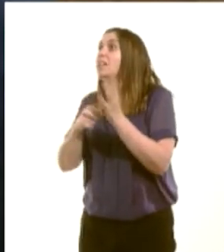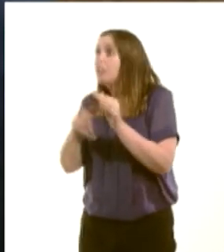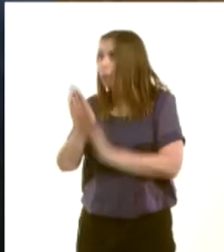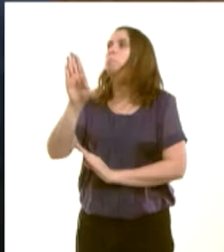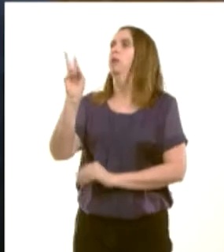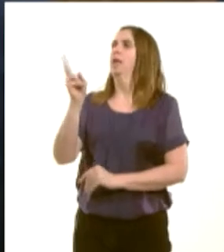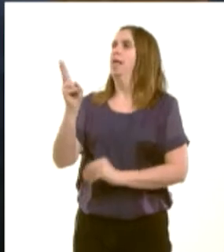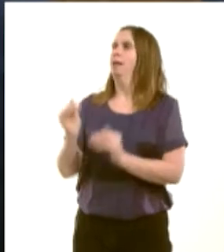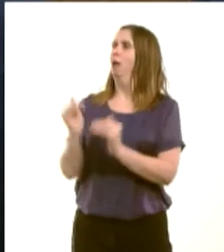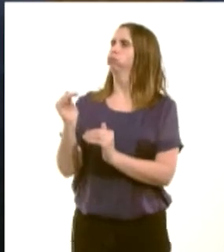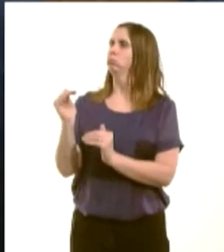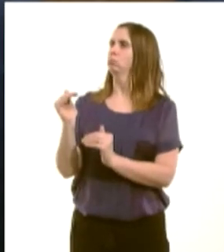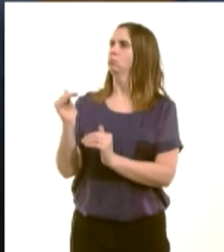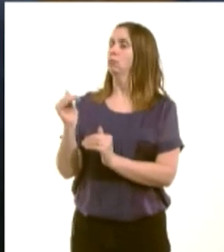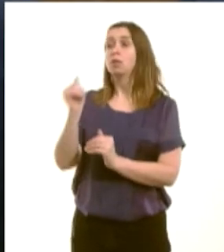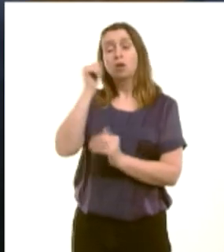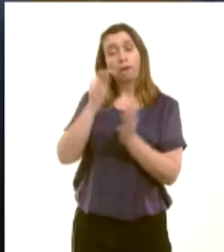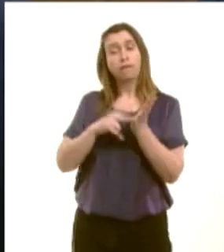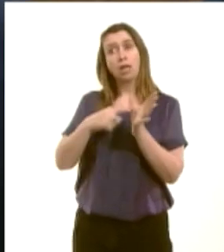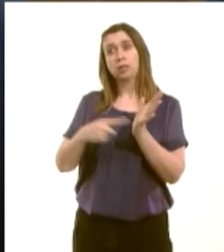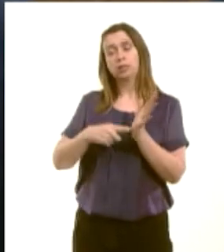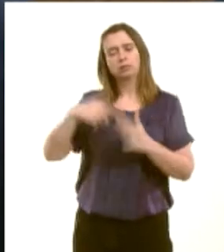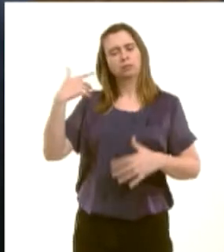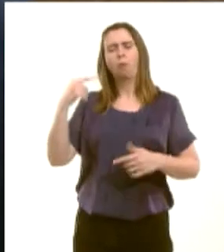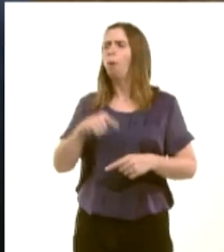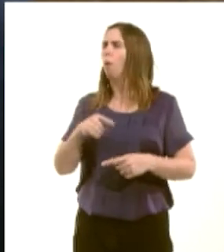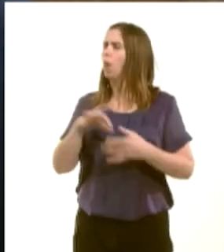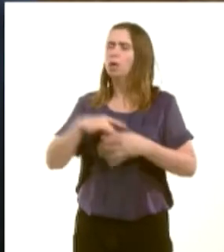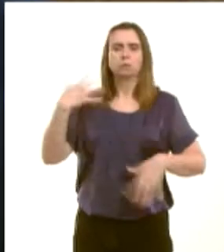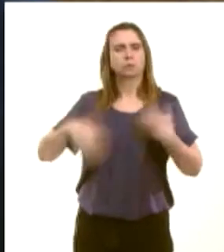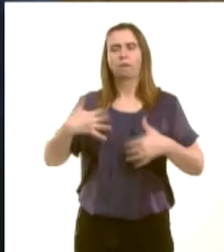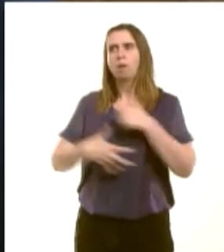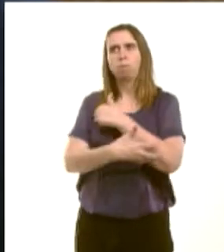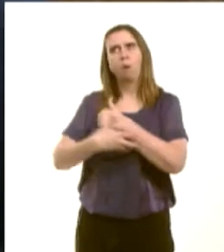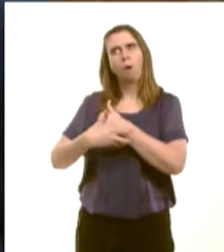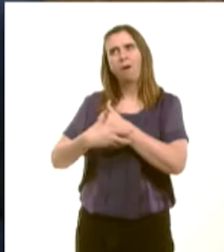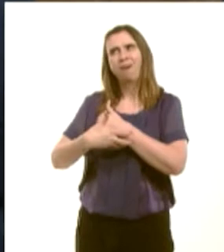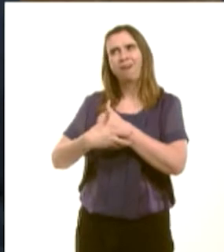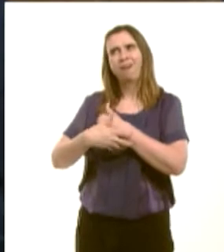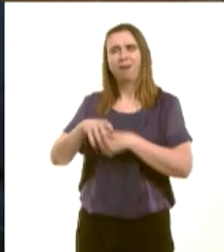as we know, hits the poorest hardest. Itís a regressive tax, where people pay a greater